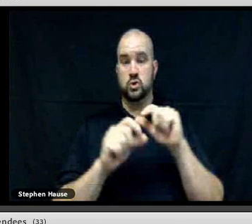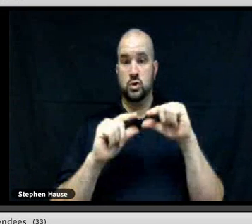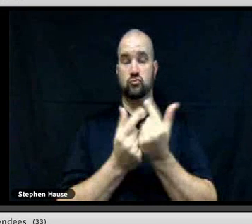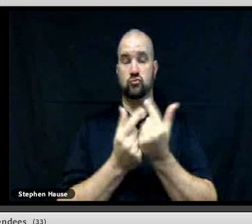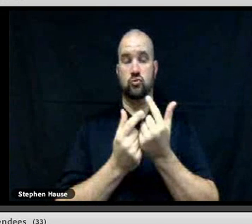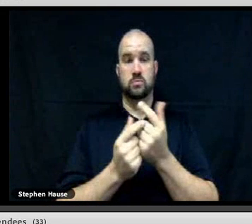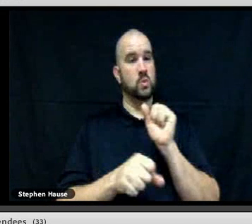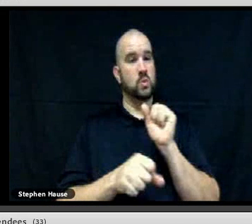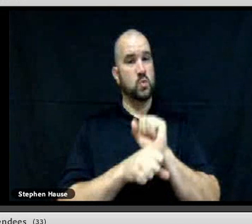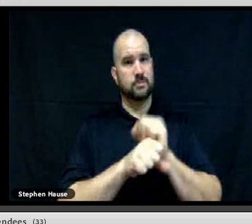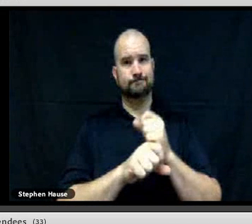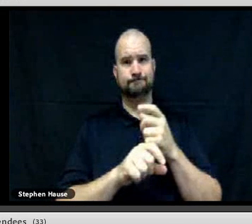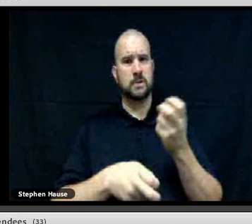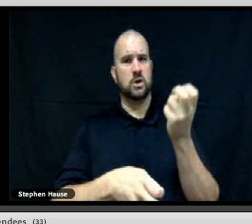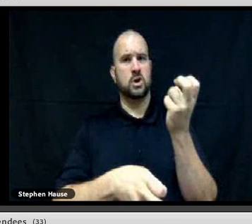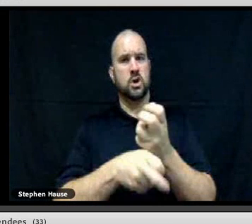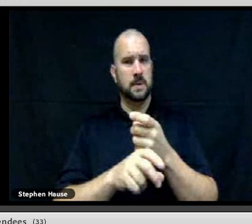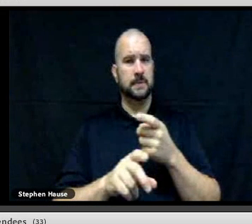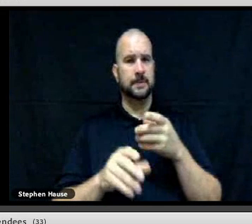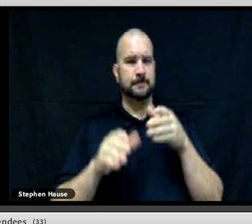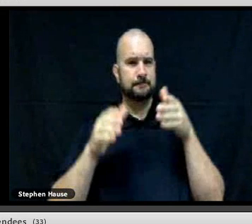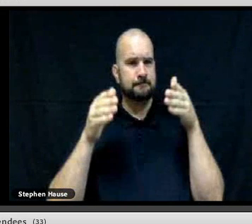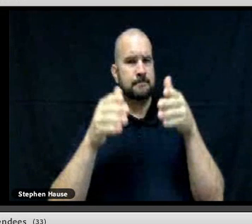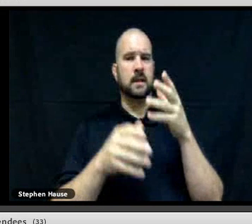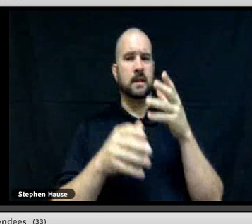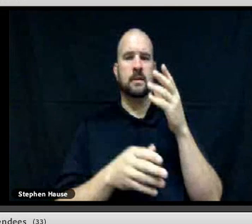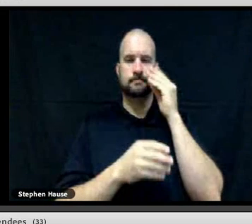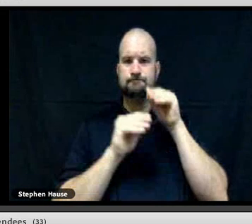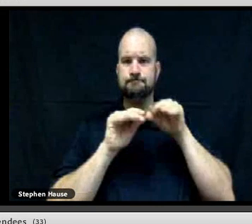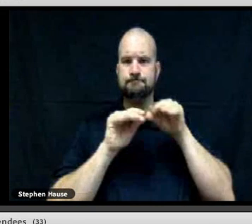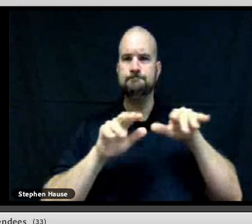um, information out there about the network and to provide,